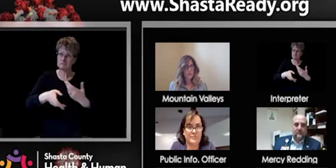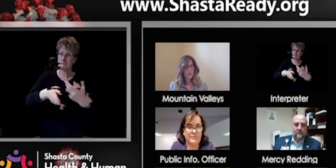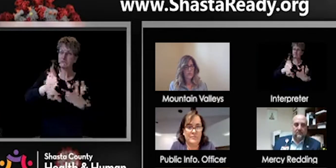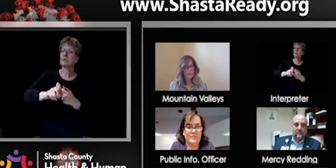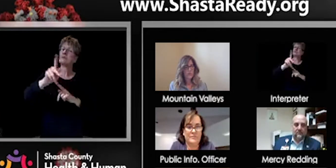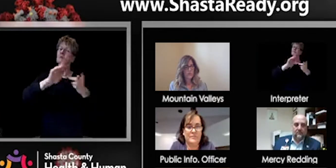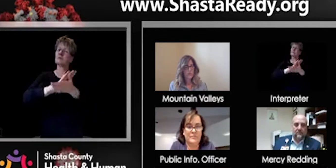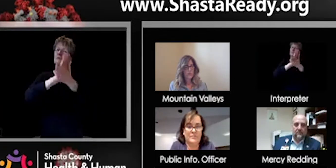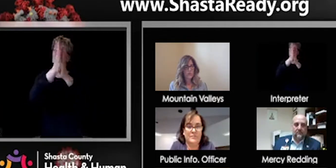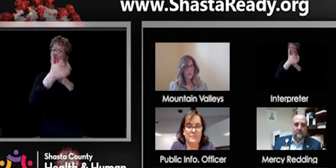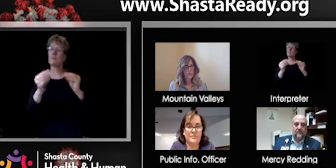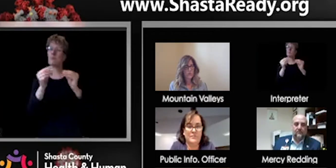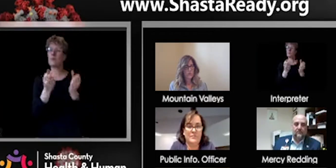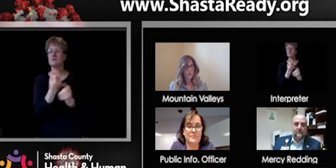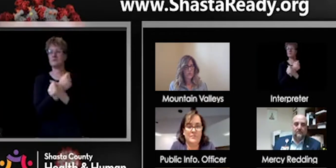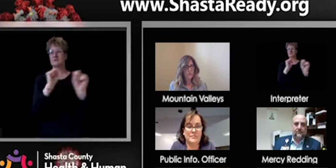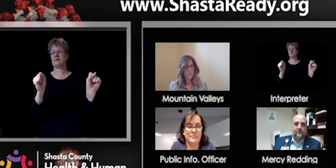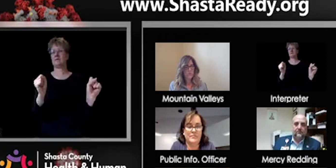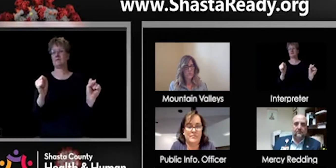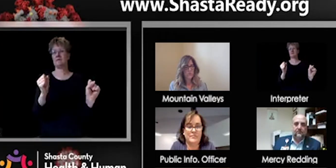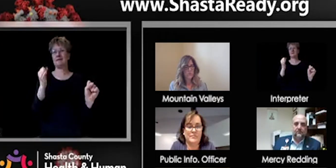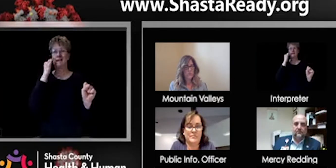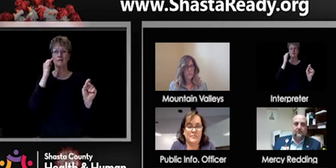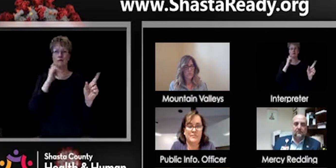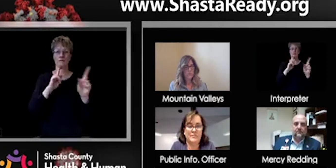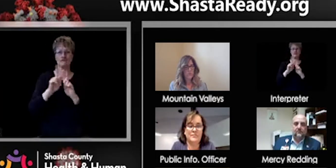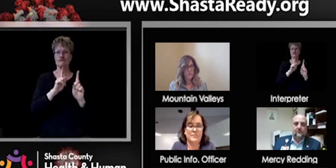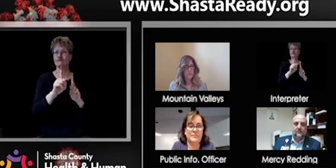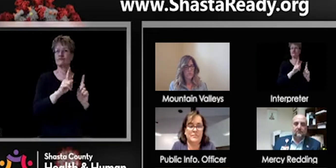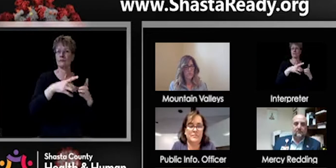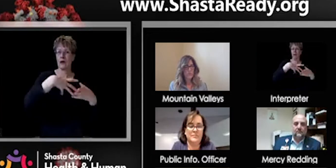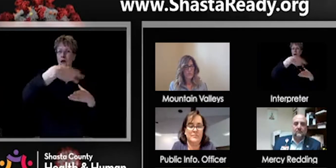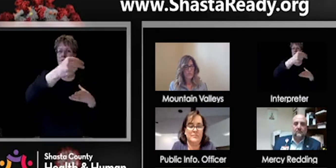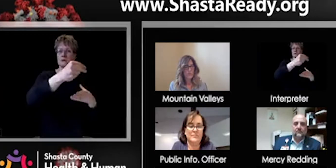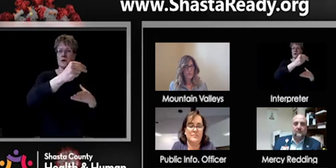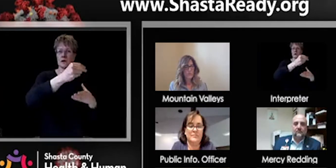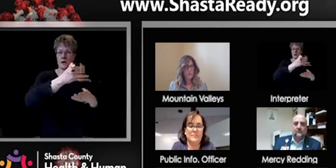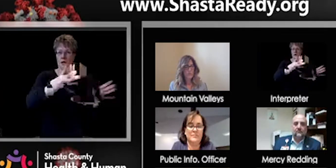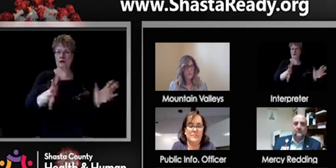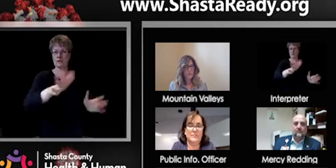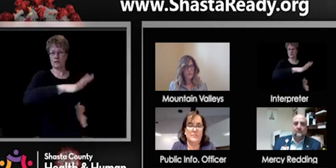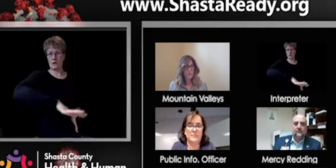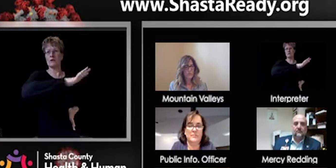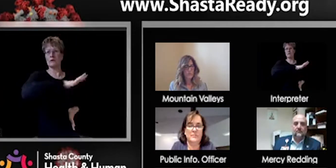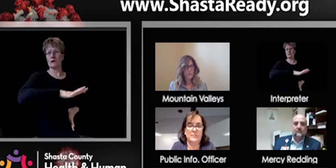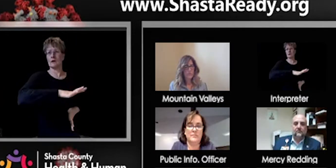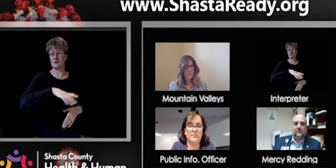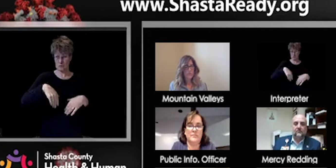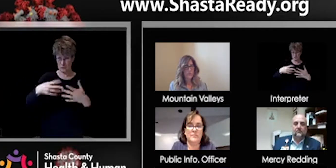is that would a mask requirement, do you guys think that would ever be on the table here?